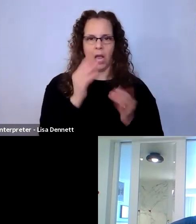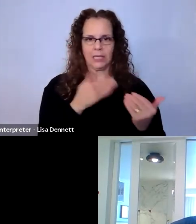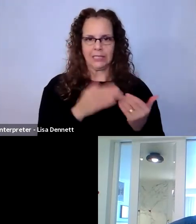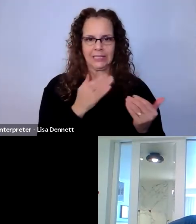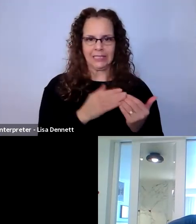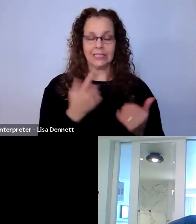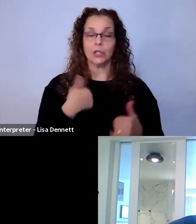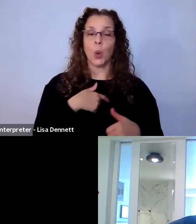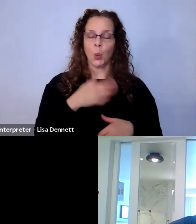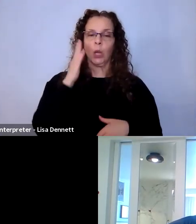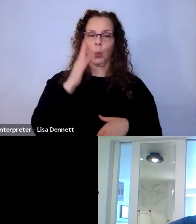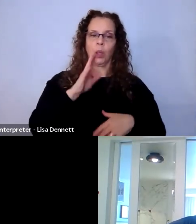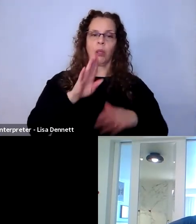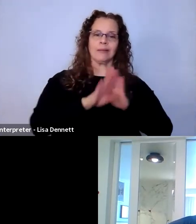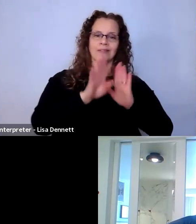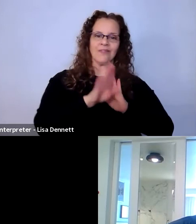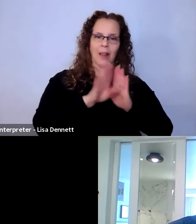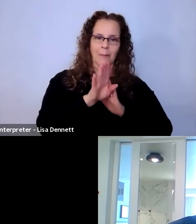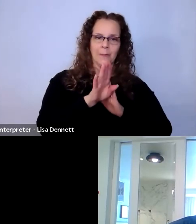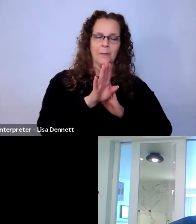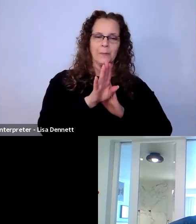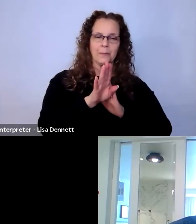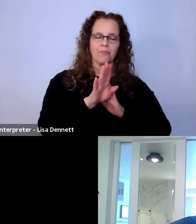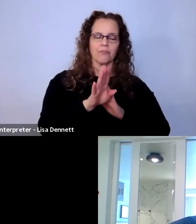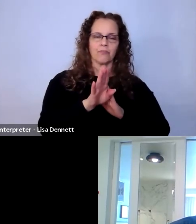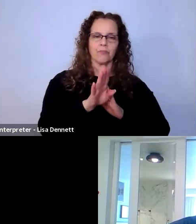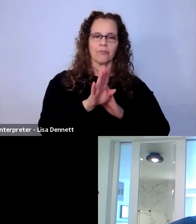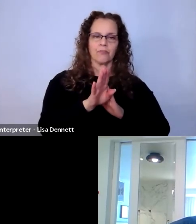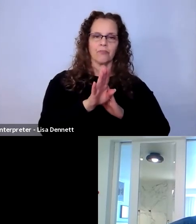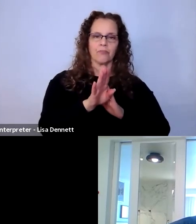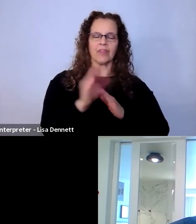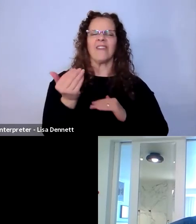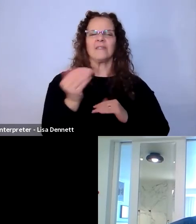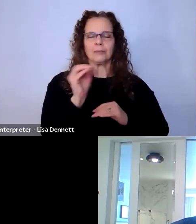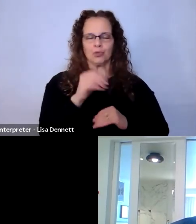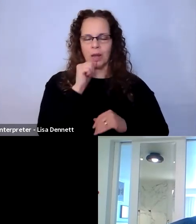platform where your everyday engineer product manager product leader designer.